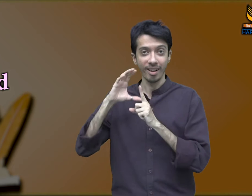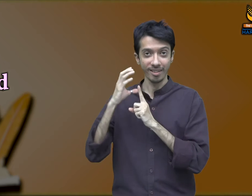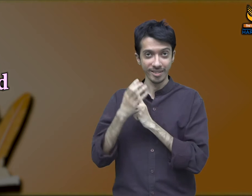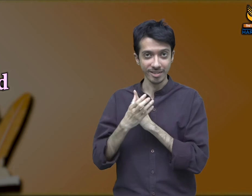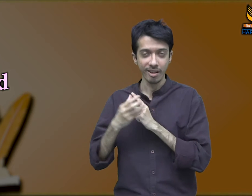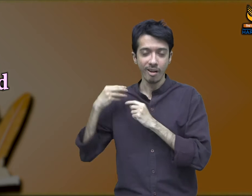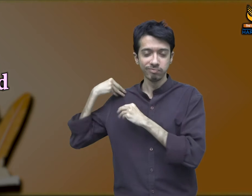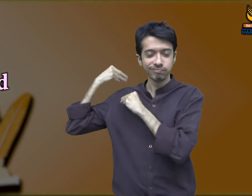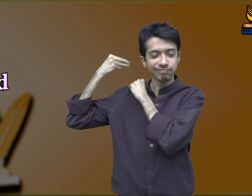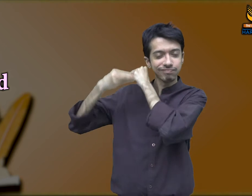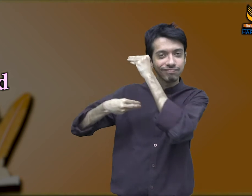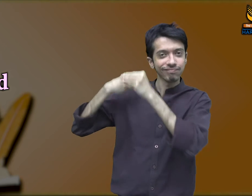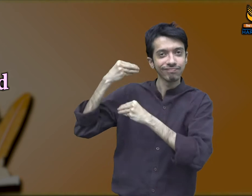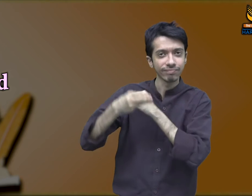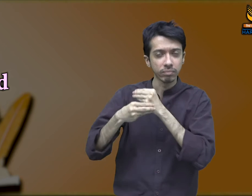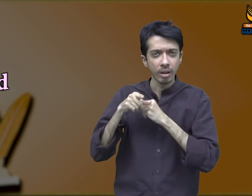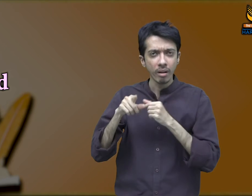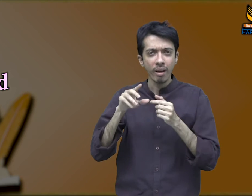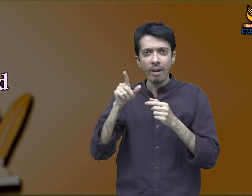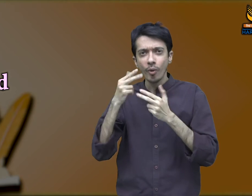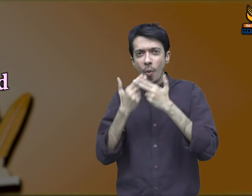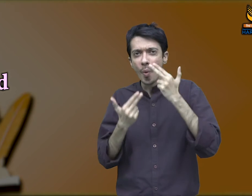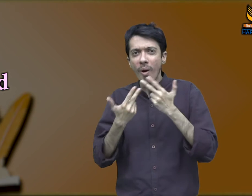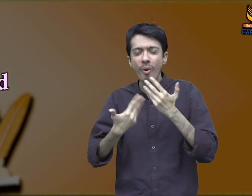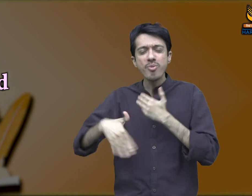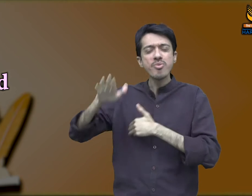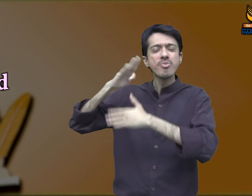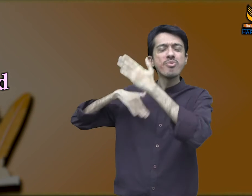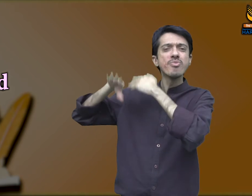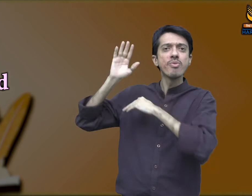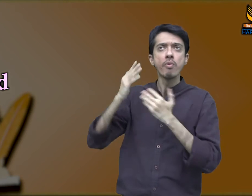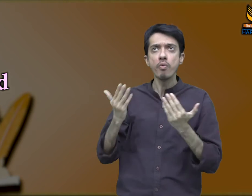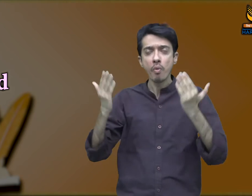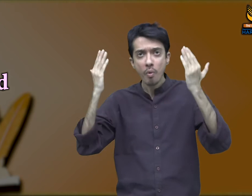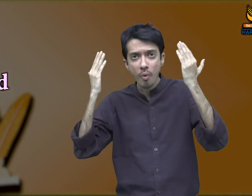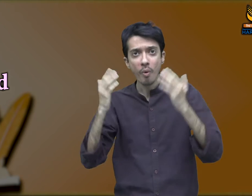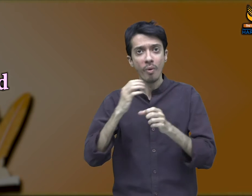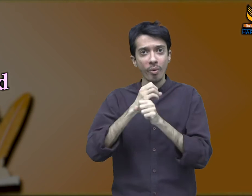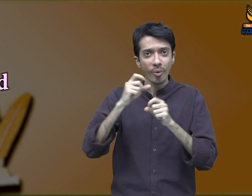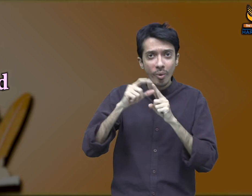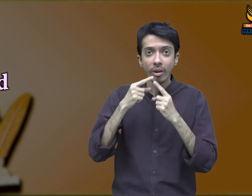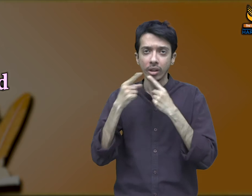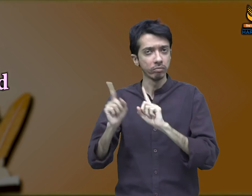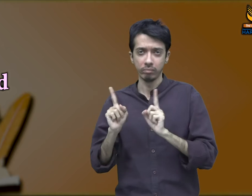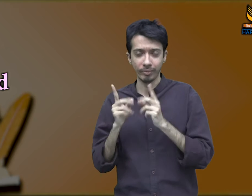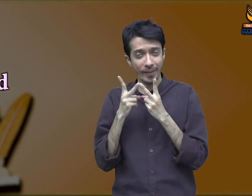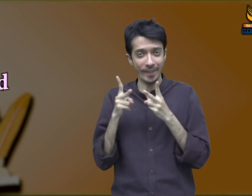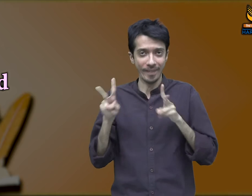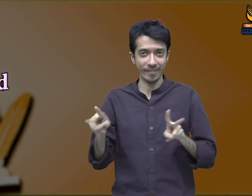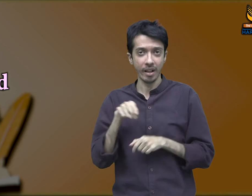This poem is same as the folk songs of cultures and traditions. It does not talk about divinity. It is different.